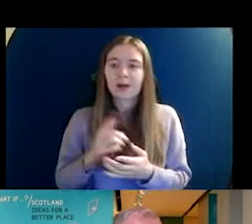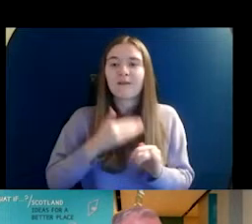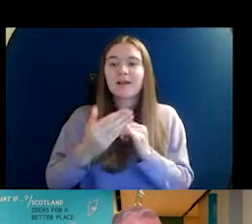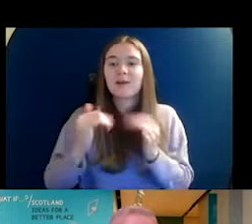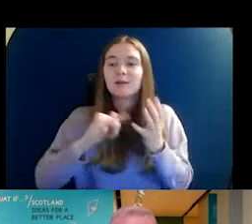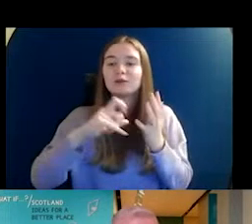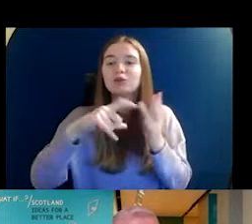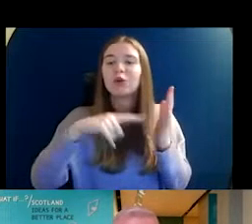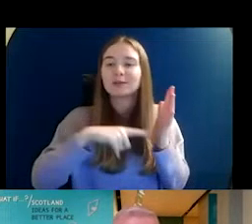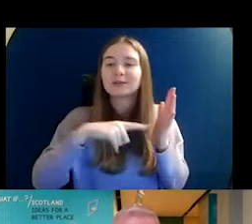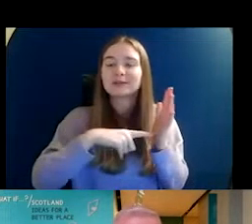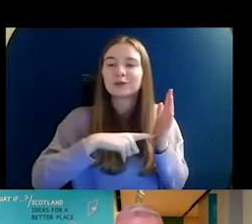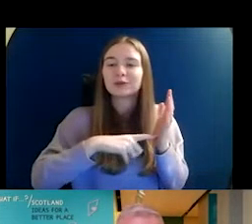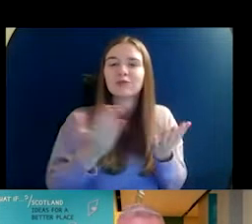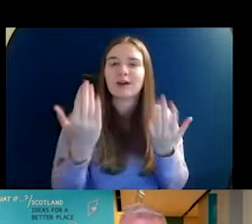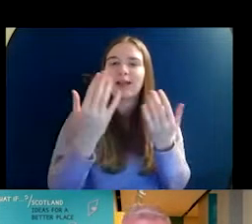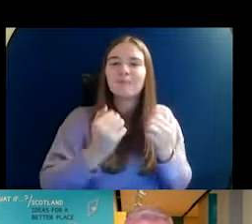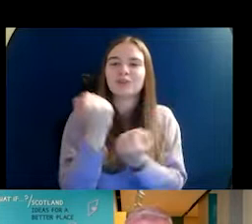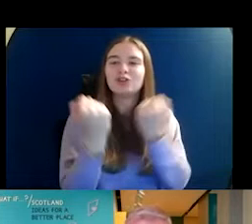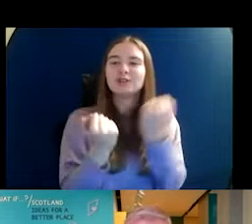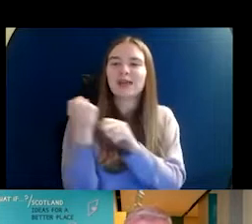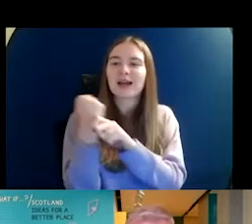who is a climate justice activist, architectural designer,